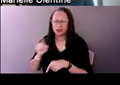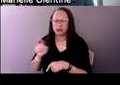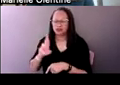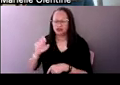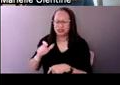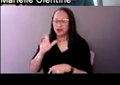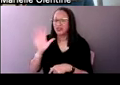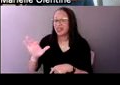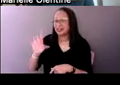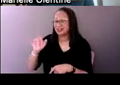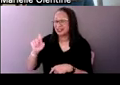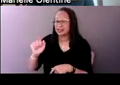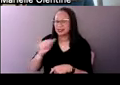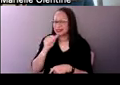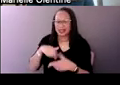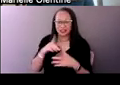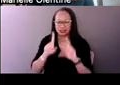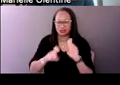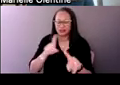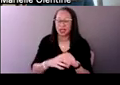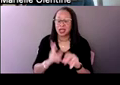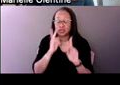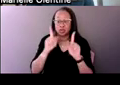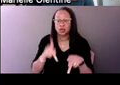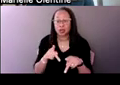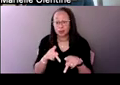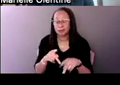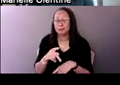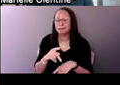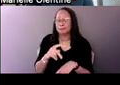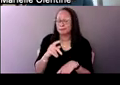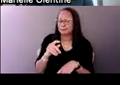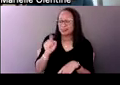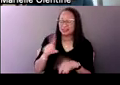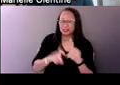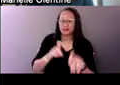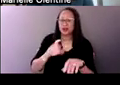So the last few slides have to deal with this question of festivals and sales, which I said earlier